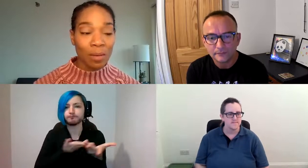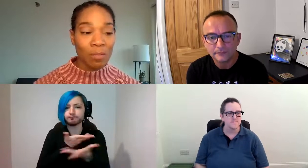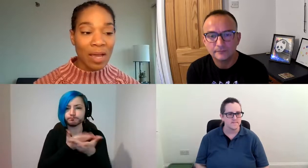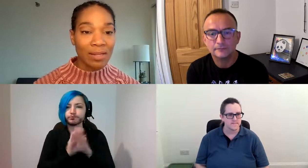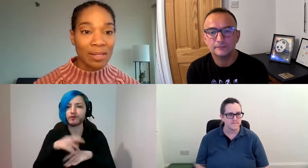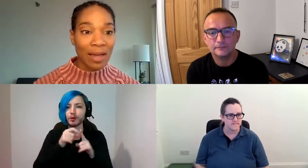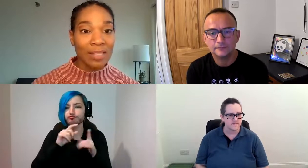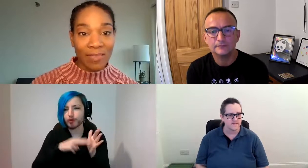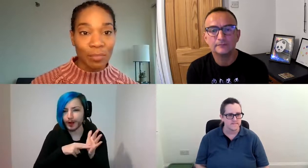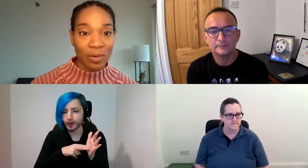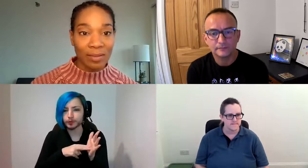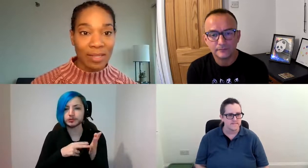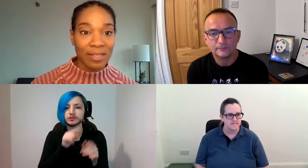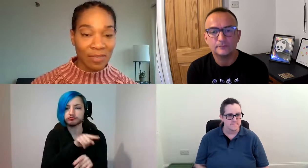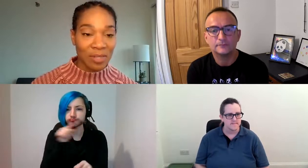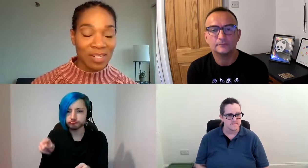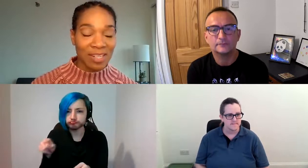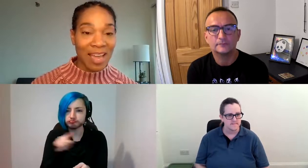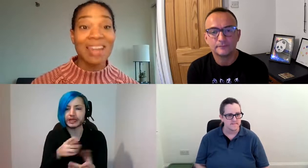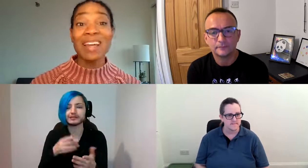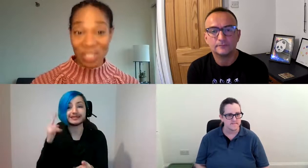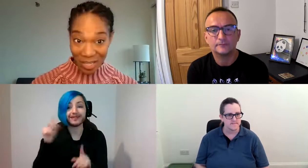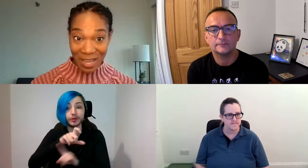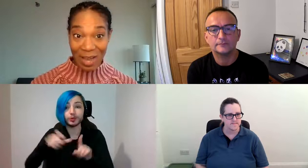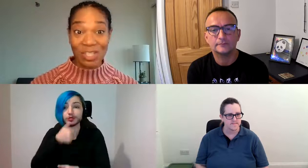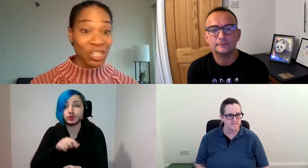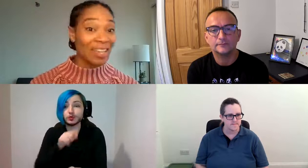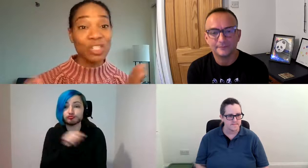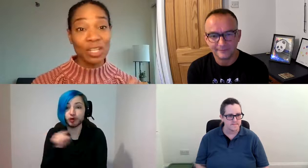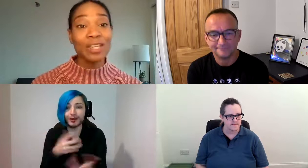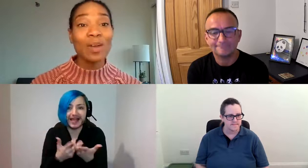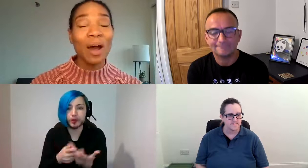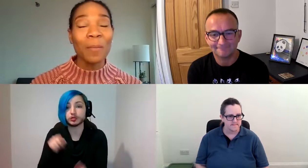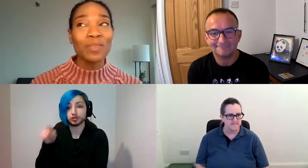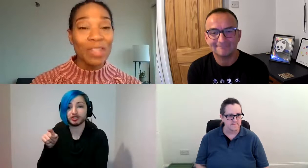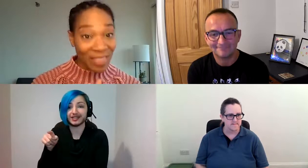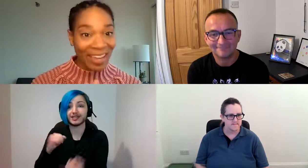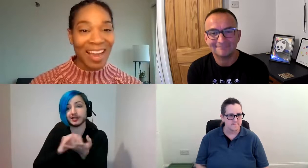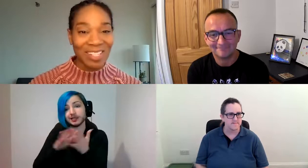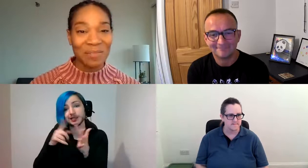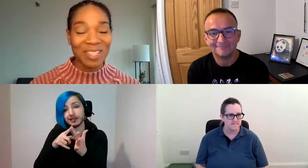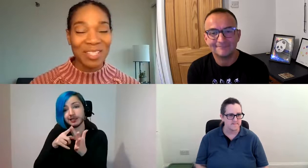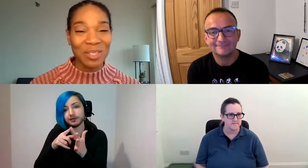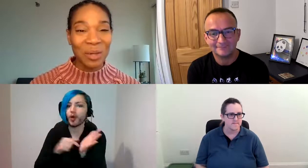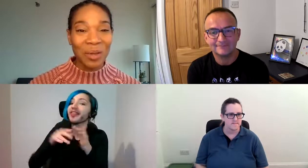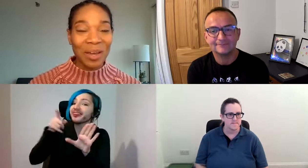she said I don't know you can use she/they I said absolutely you can do anything you want.